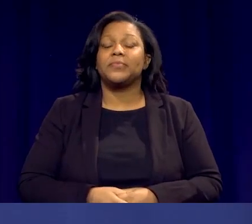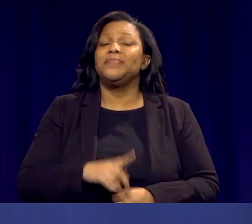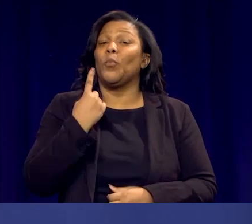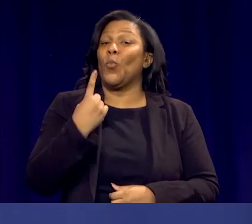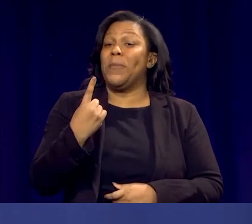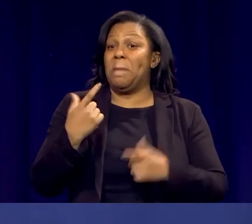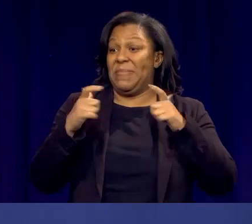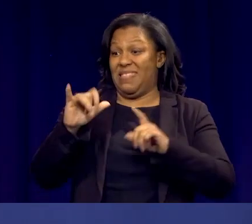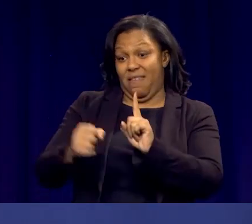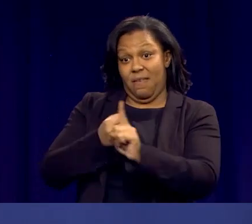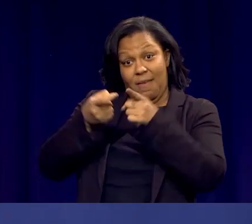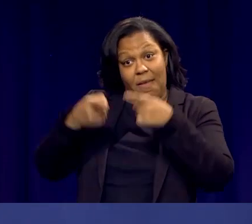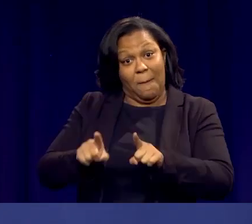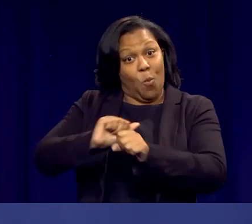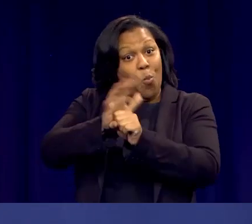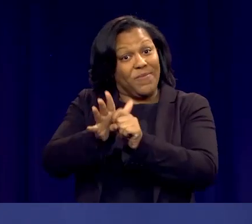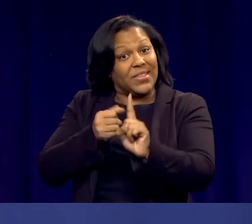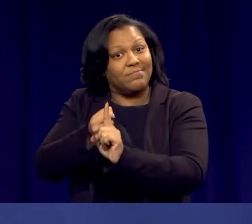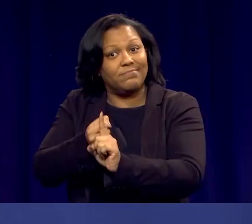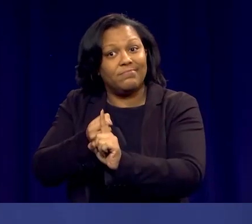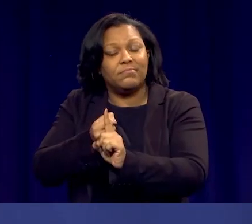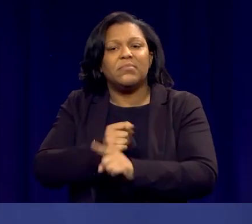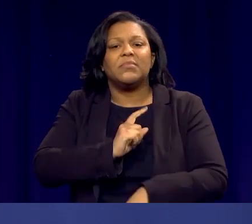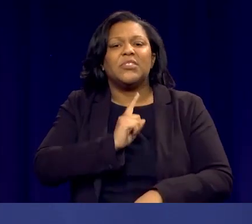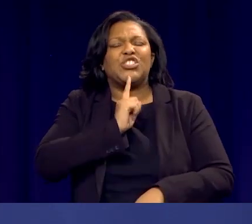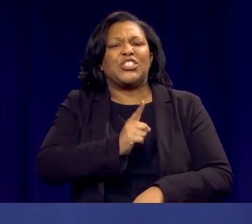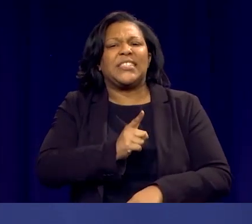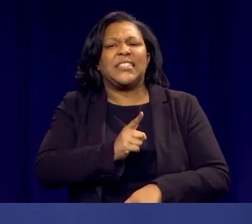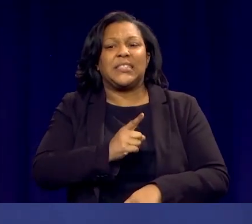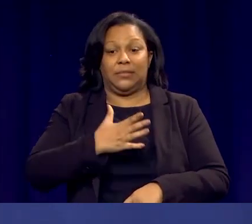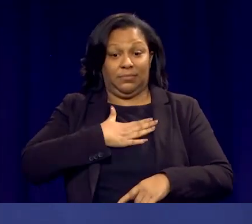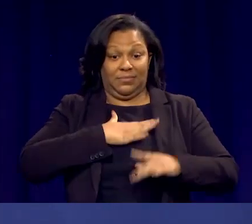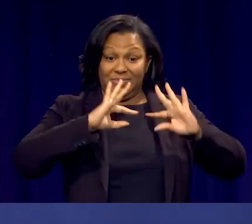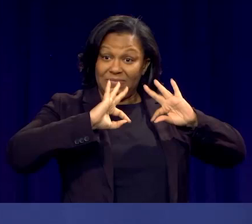was really being separated from my family,